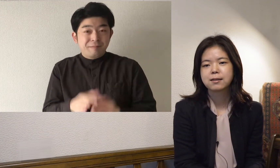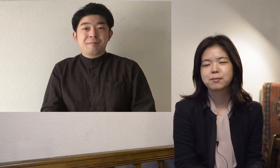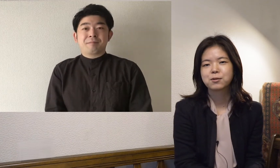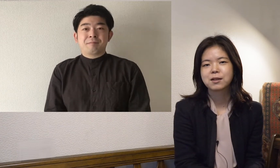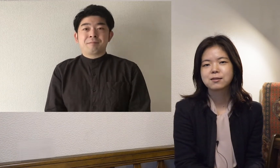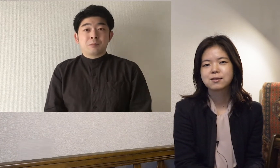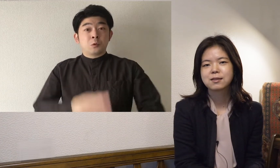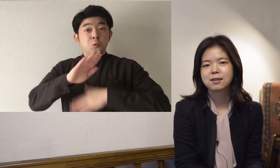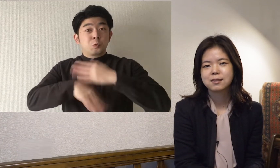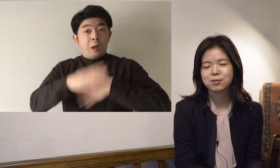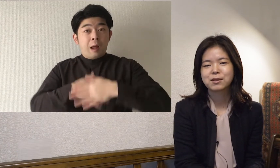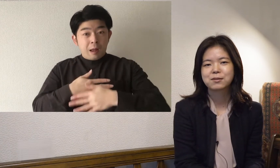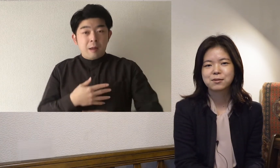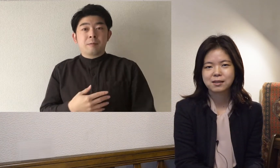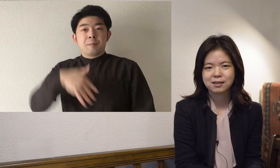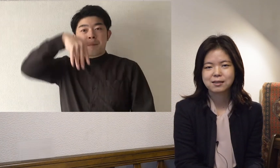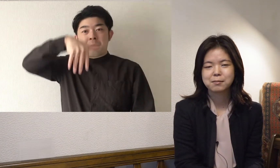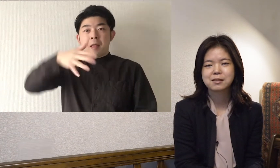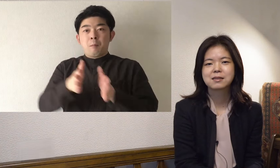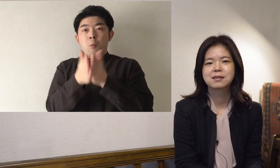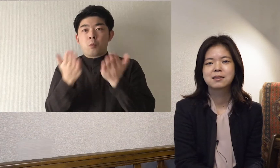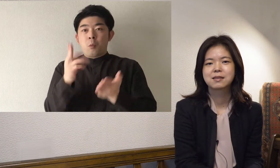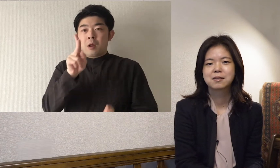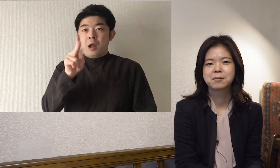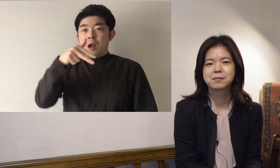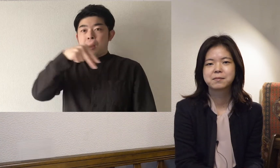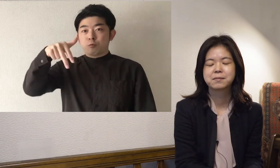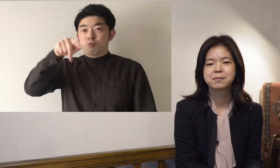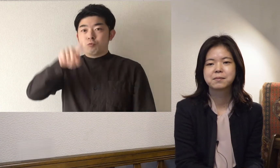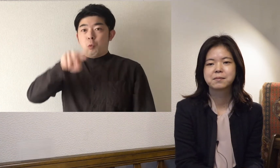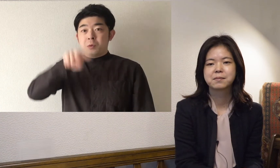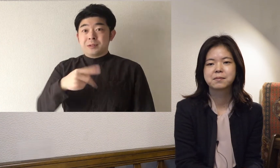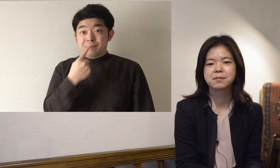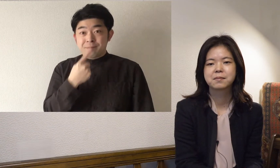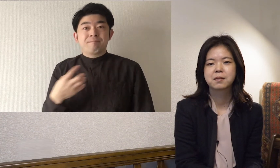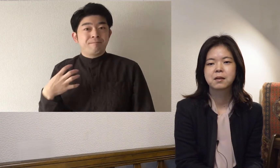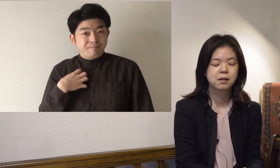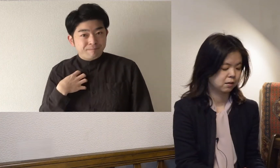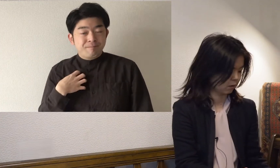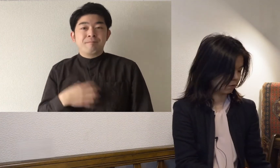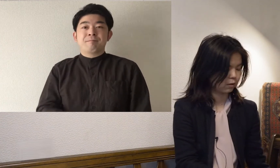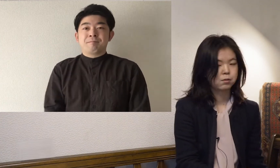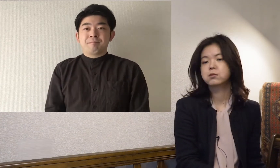Japanese Sign Language is by Kazunori Nemoto.